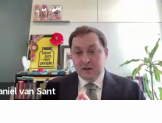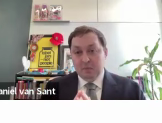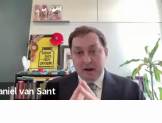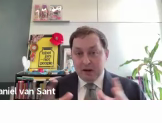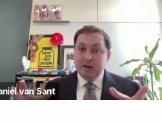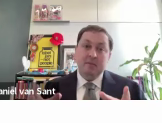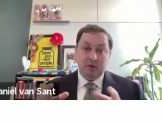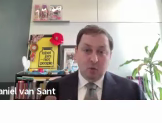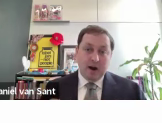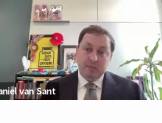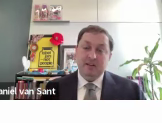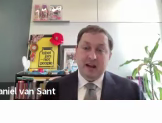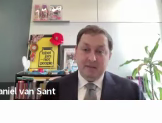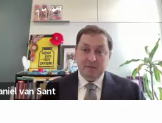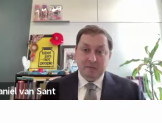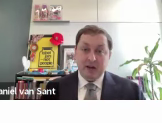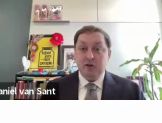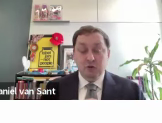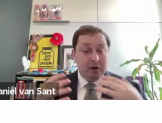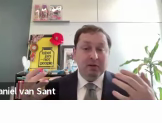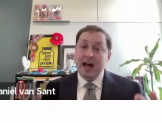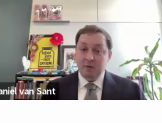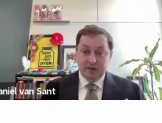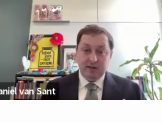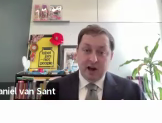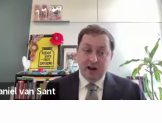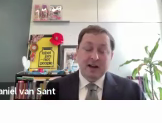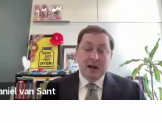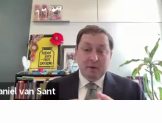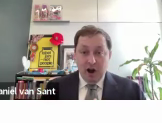These are bare minimum requirements that have to be met to comply with the law,